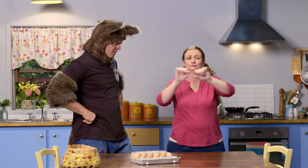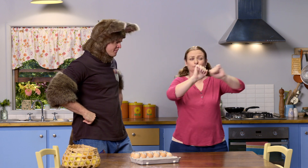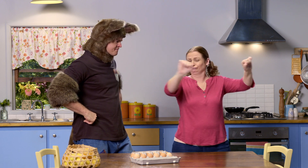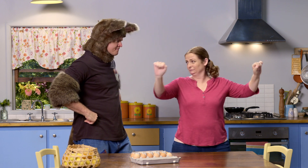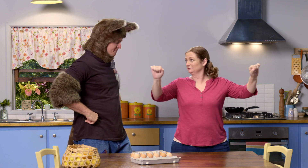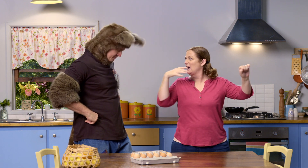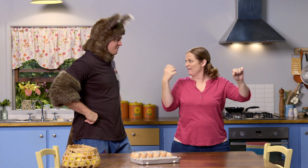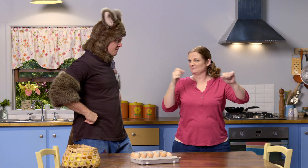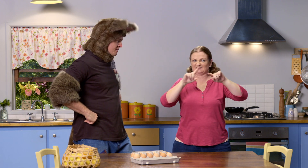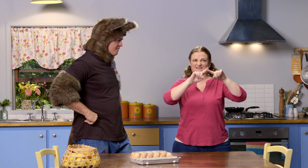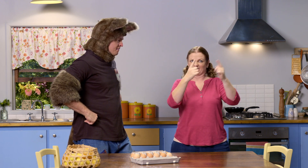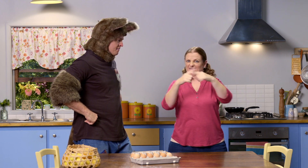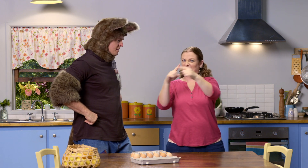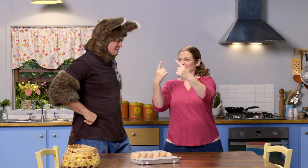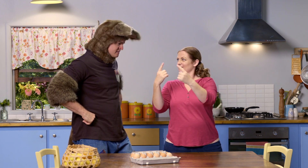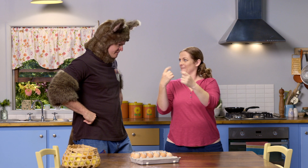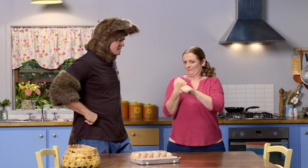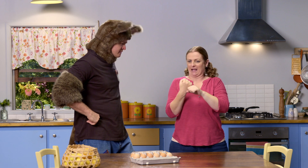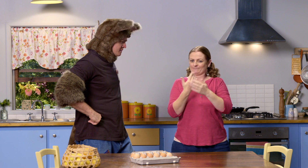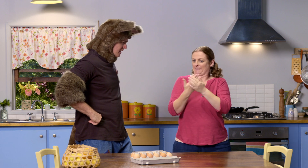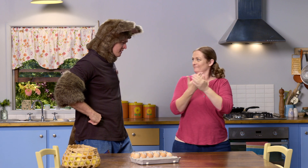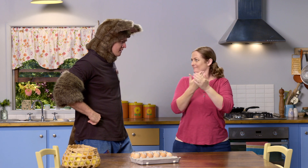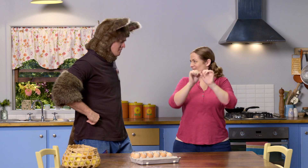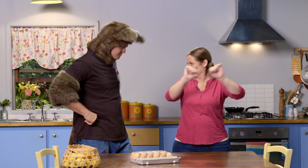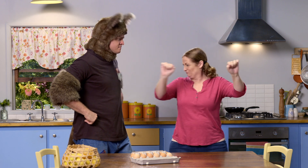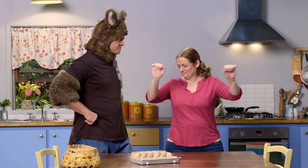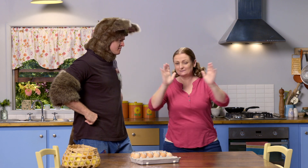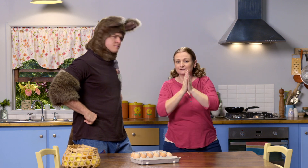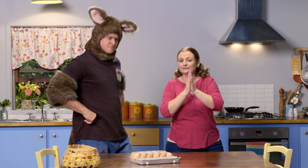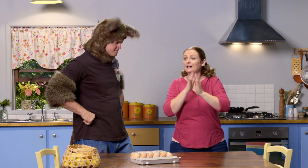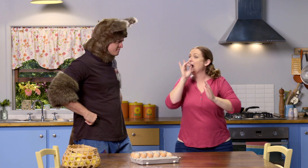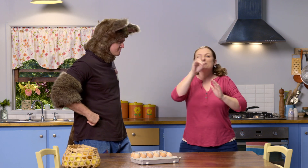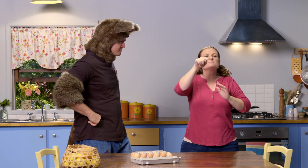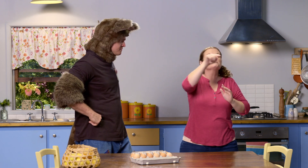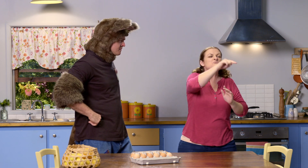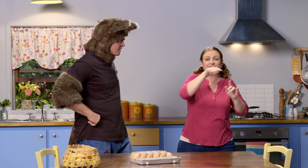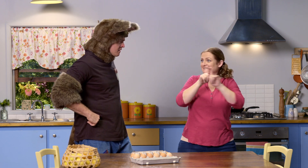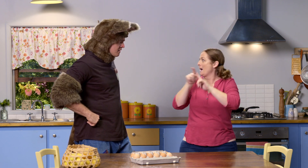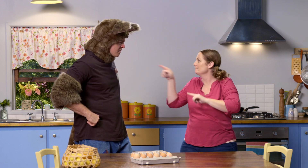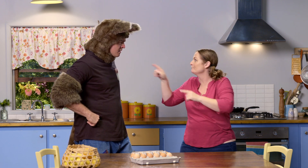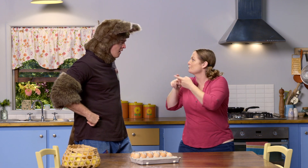have different ways to produce babies. Animals, like you, Possum,